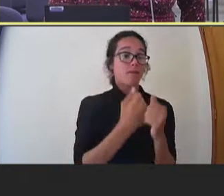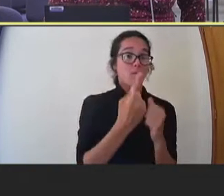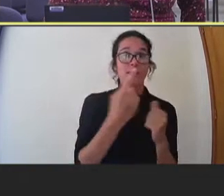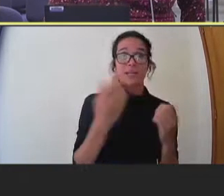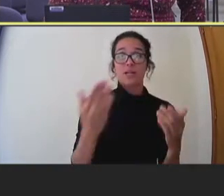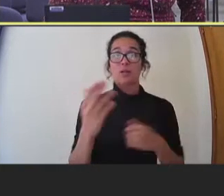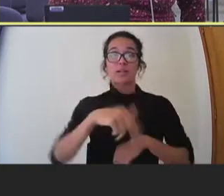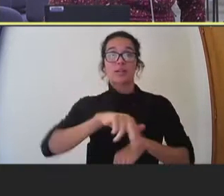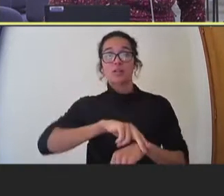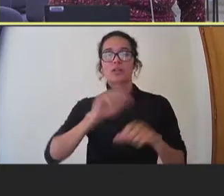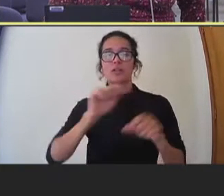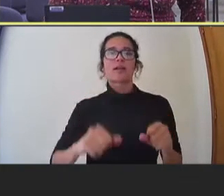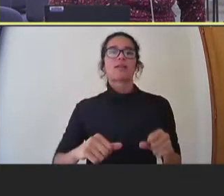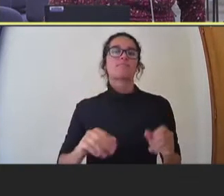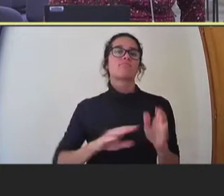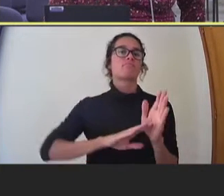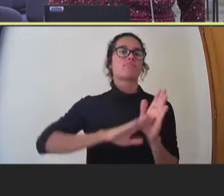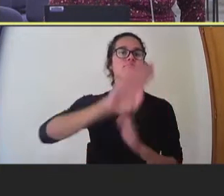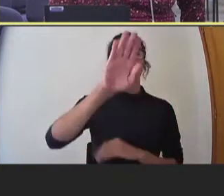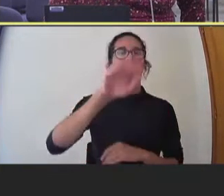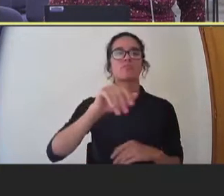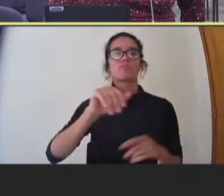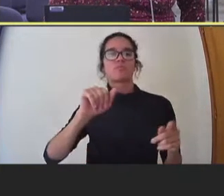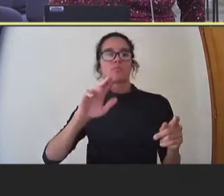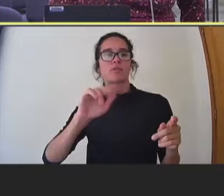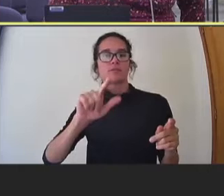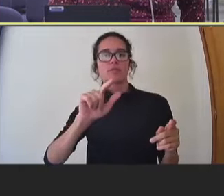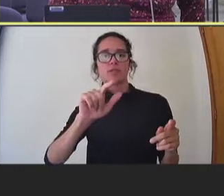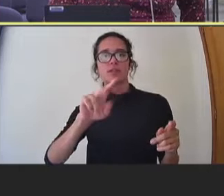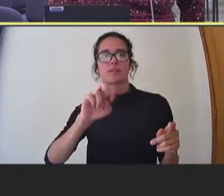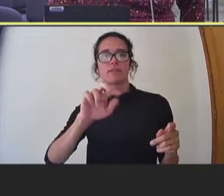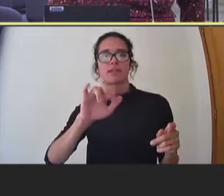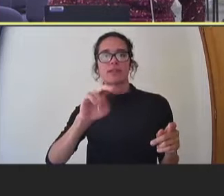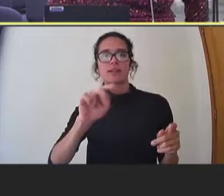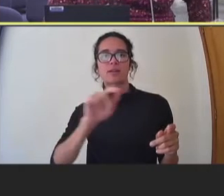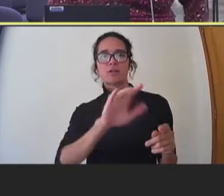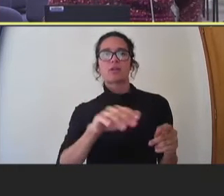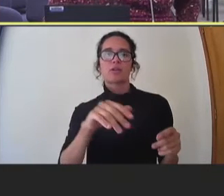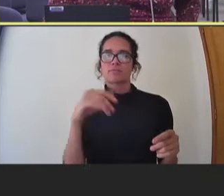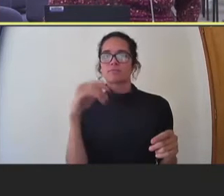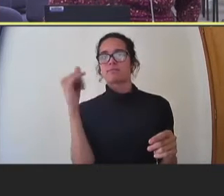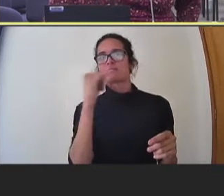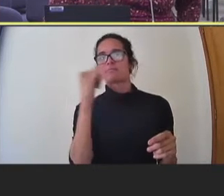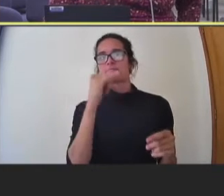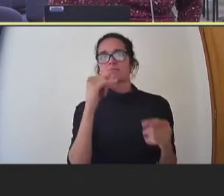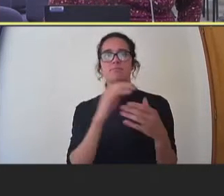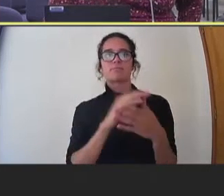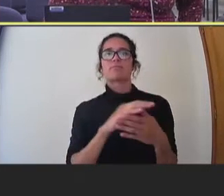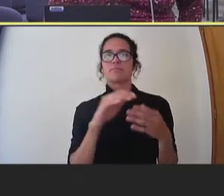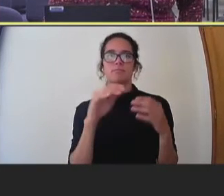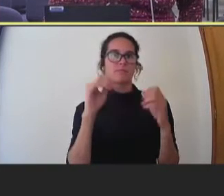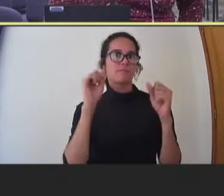Admiral Levine has a storied career, first as a pediatrician and adolescent medicine specialist.